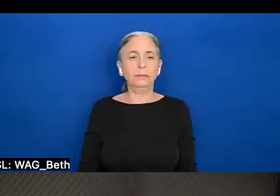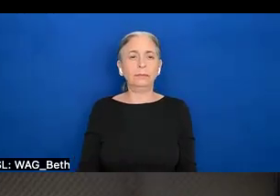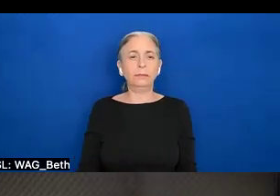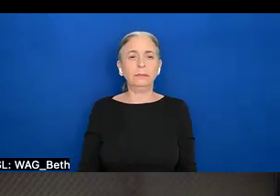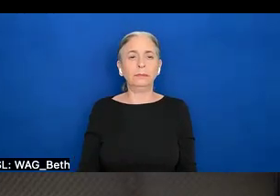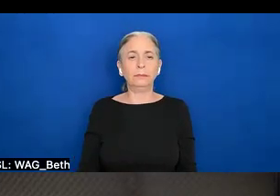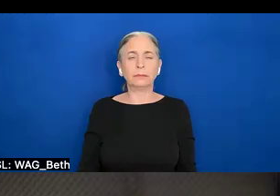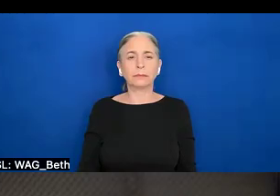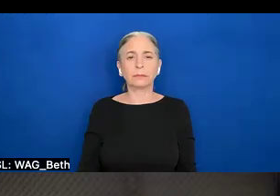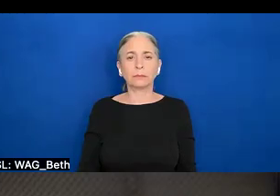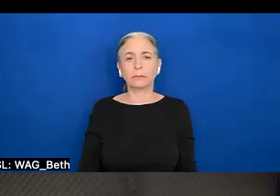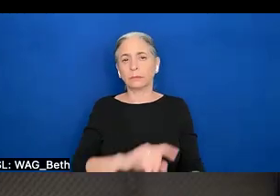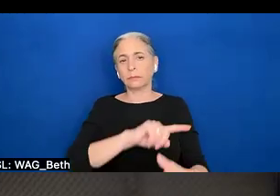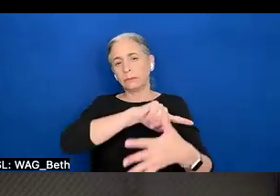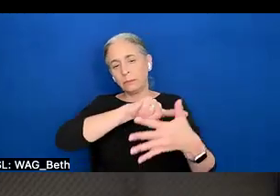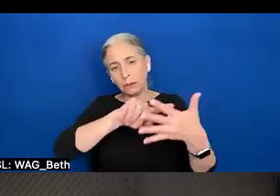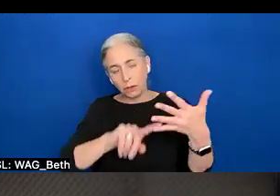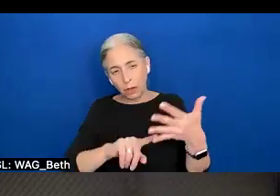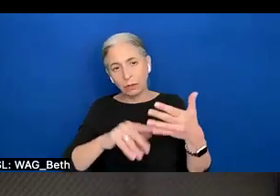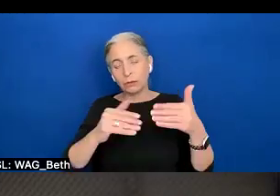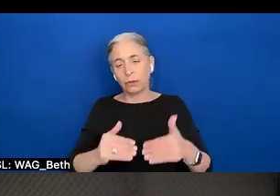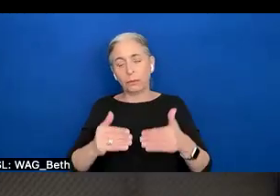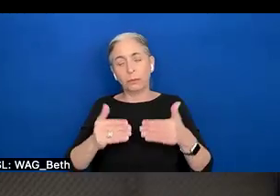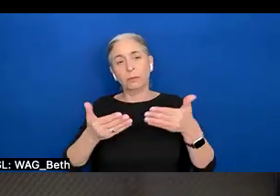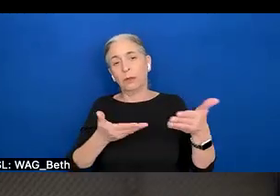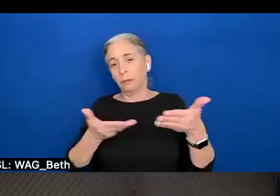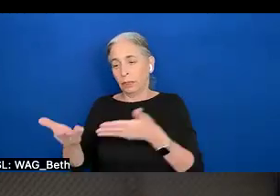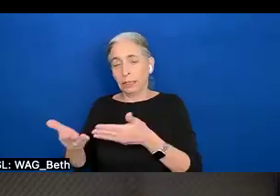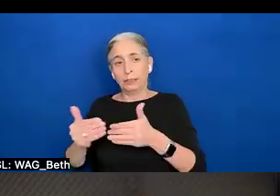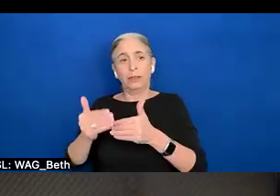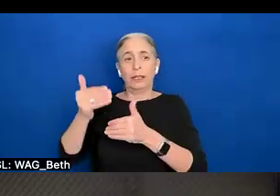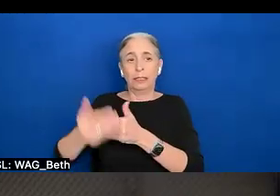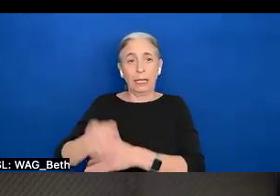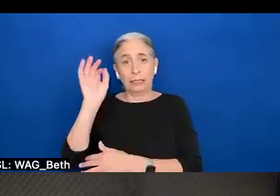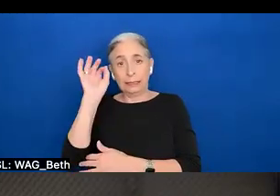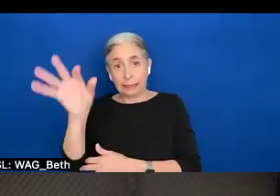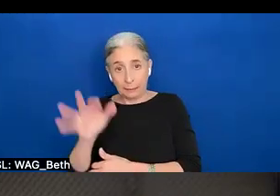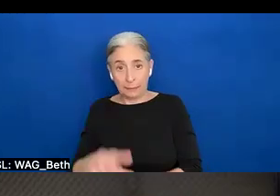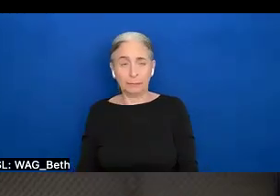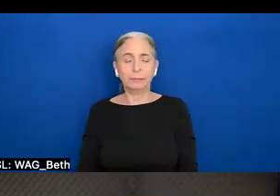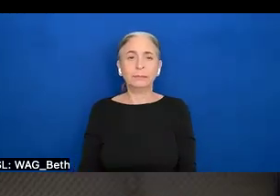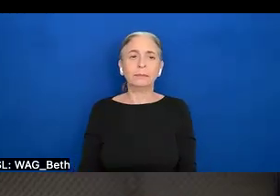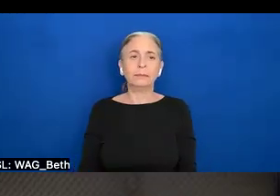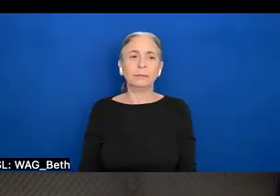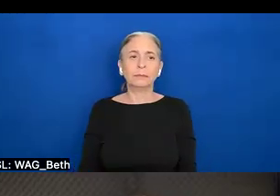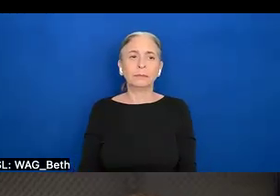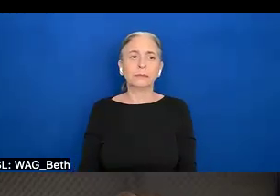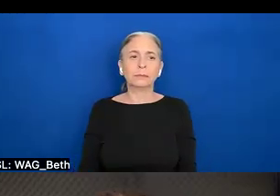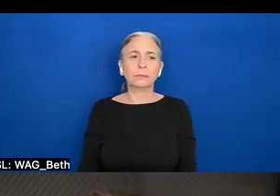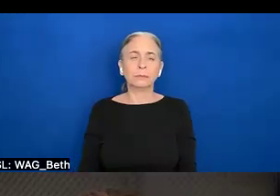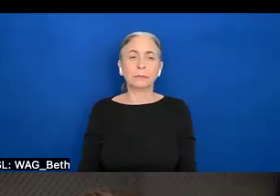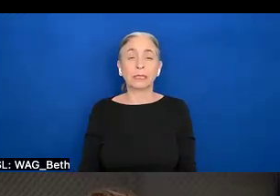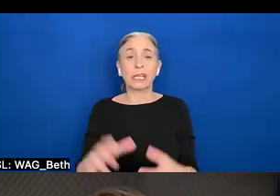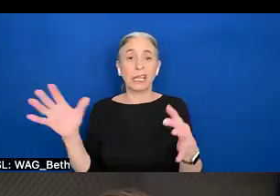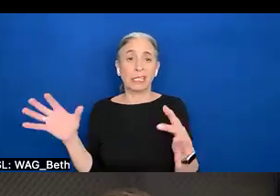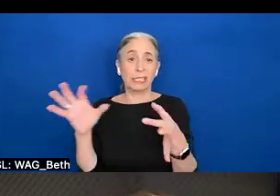All of these bring us to the next tip, that is very